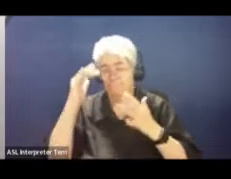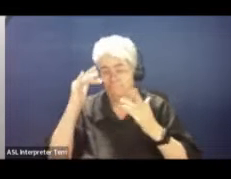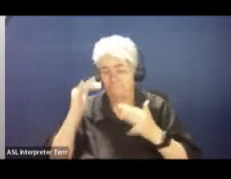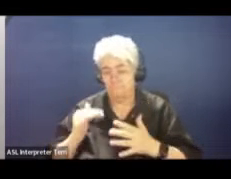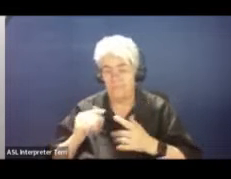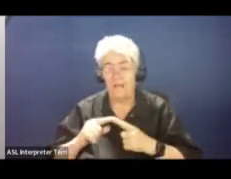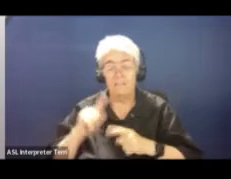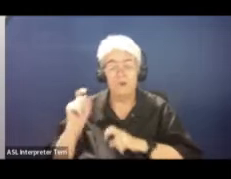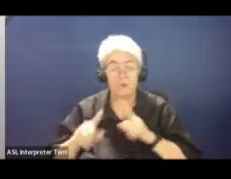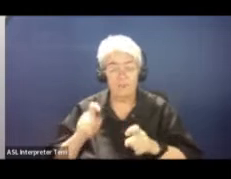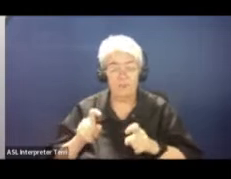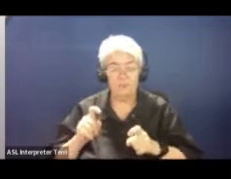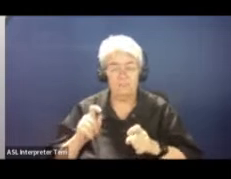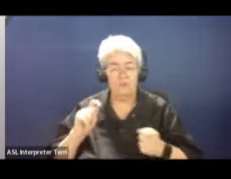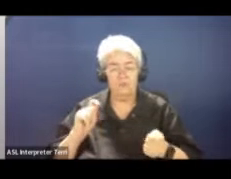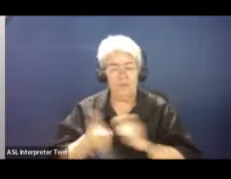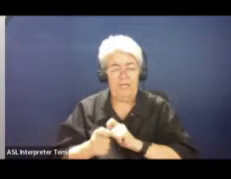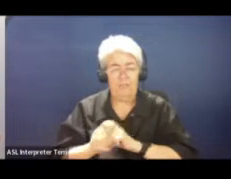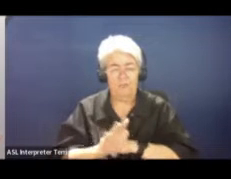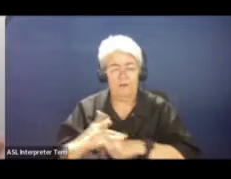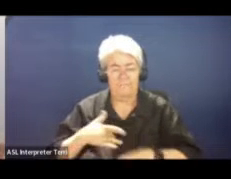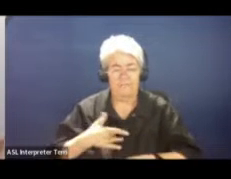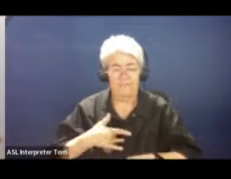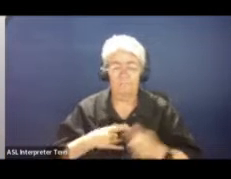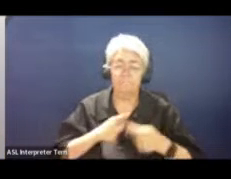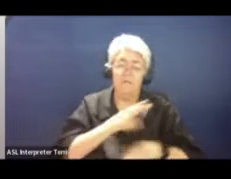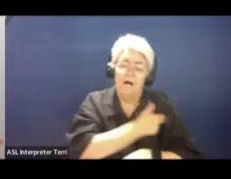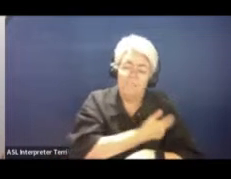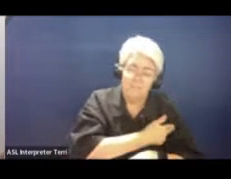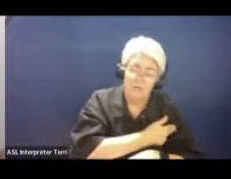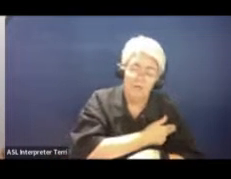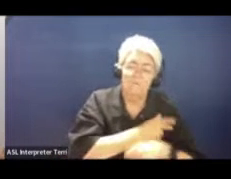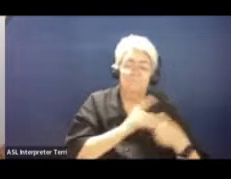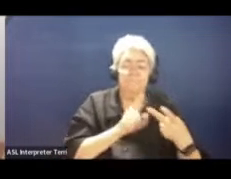dramatically shift. We go from hospital visits, car accidents,